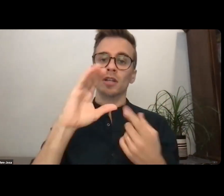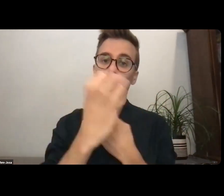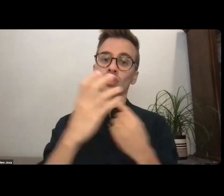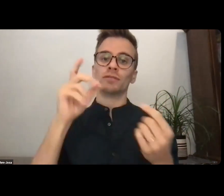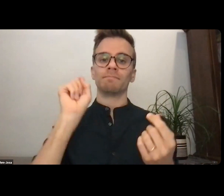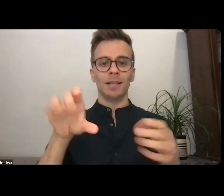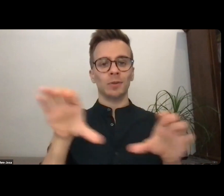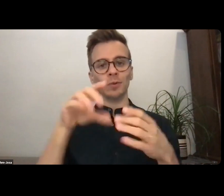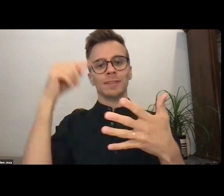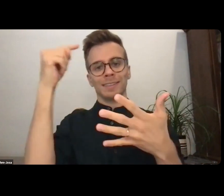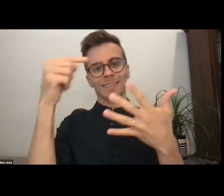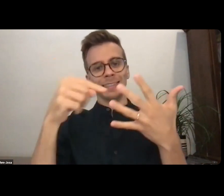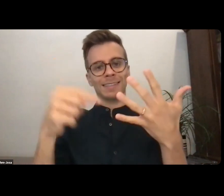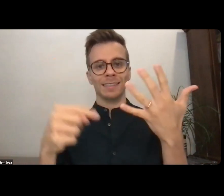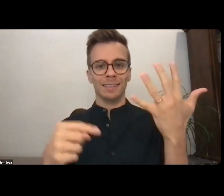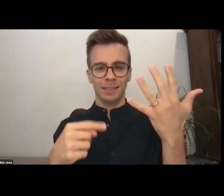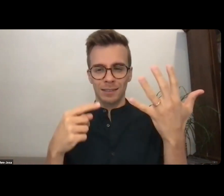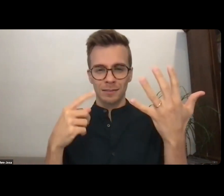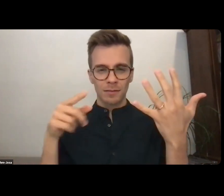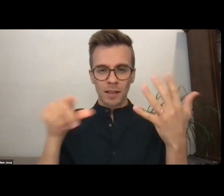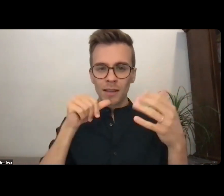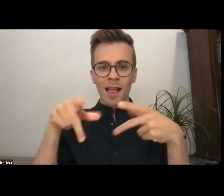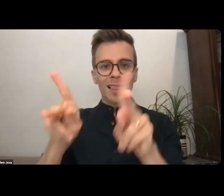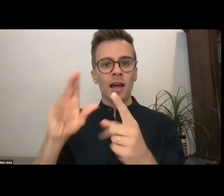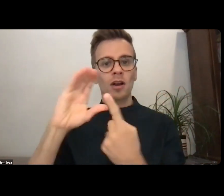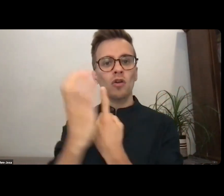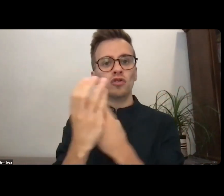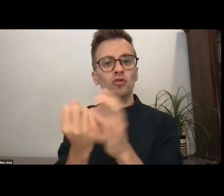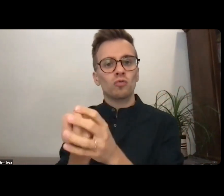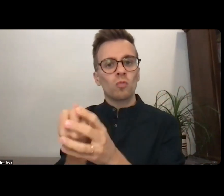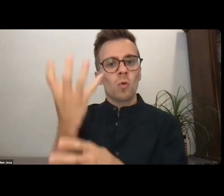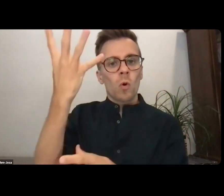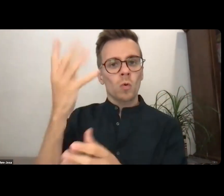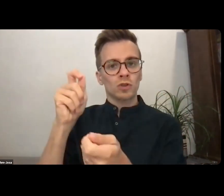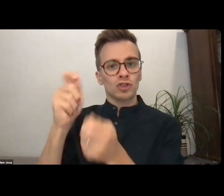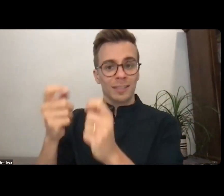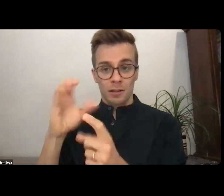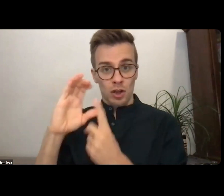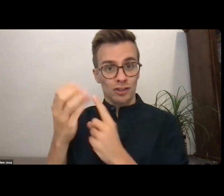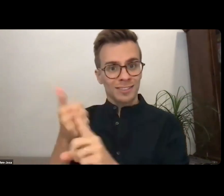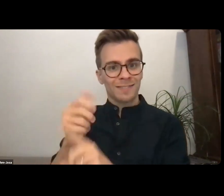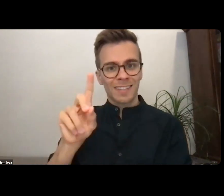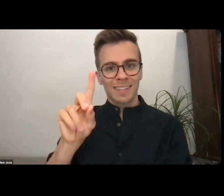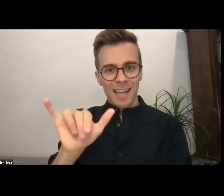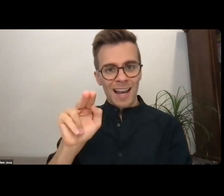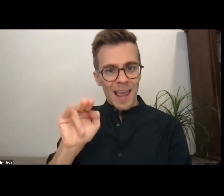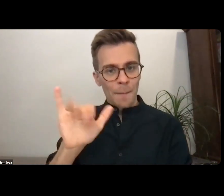then it becomes prescriptive: If you want to address culture, you need to do X, Y, and